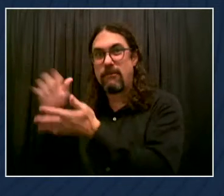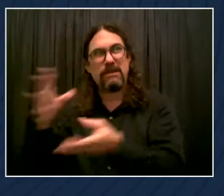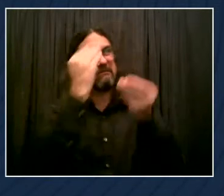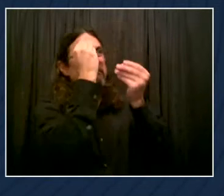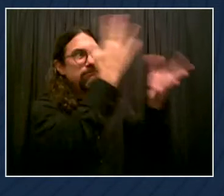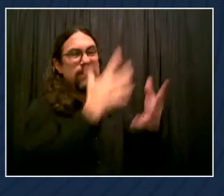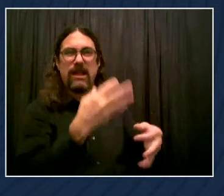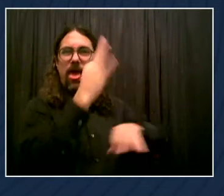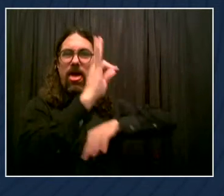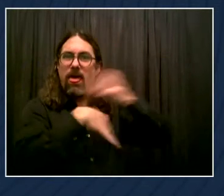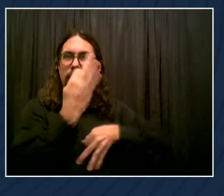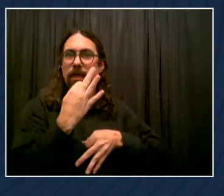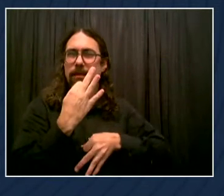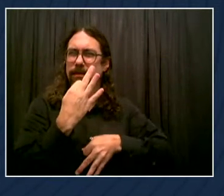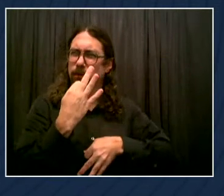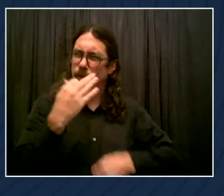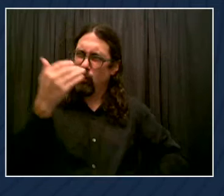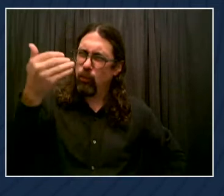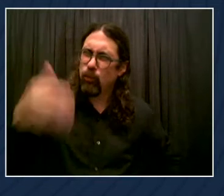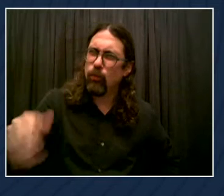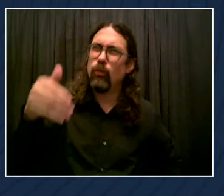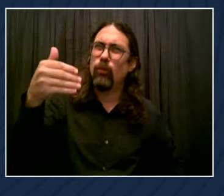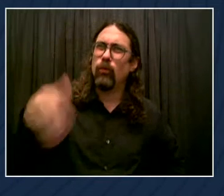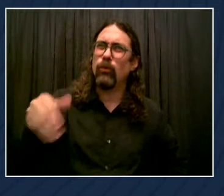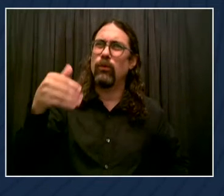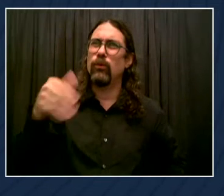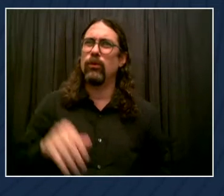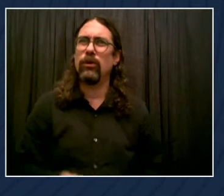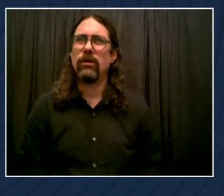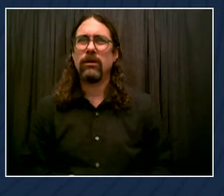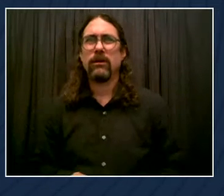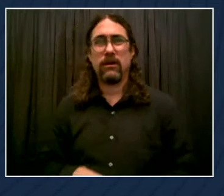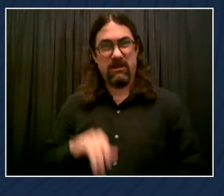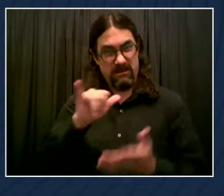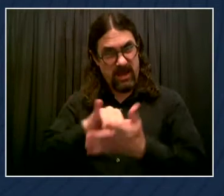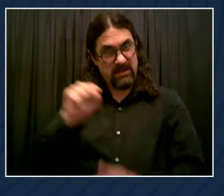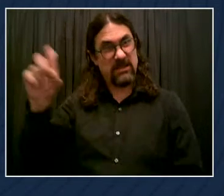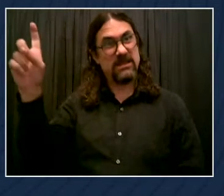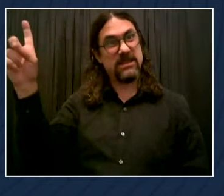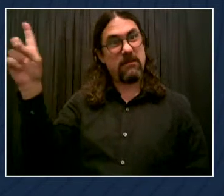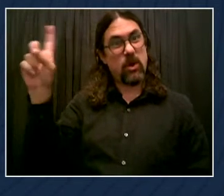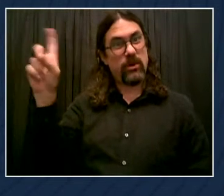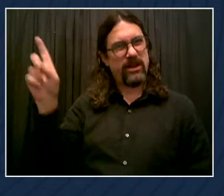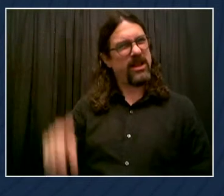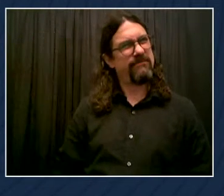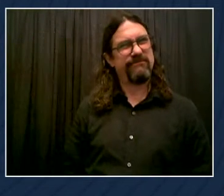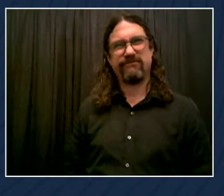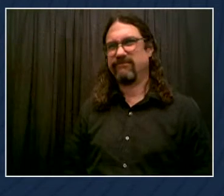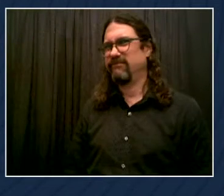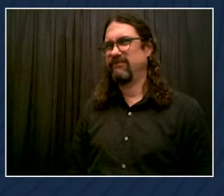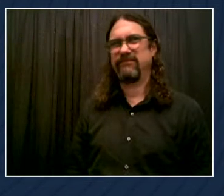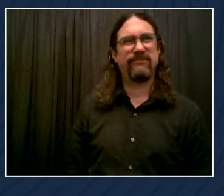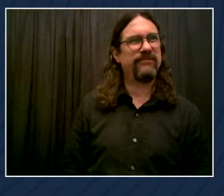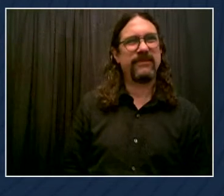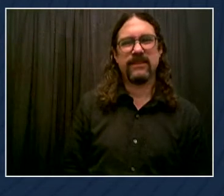VIGILANTES. IT HAS EMPOWERED ABORTION ACTIVISTS TO HARASS AND